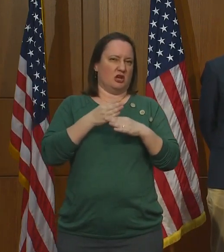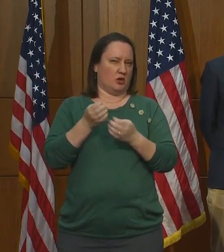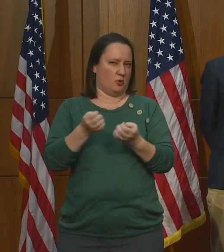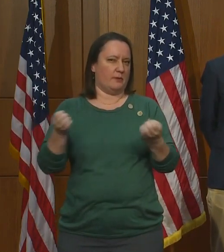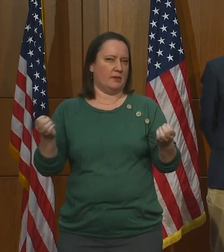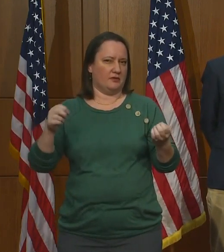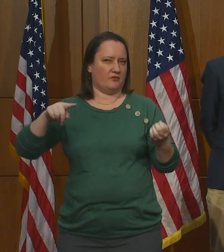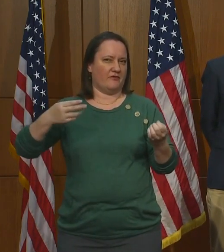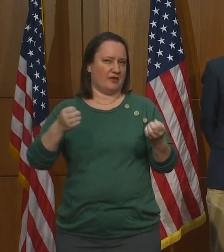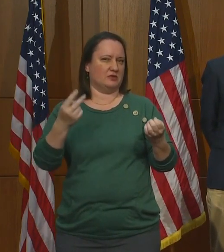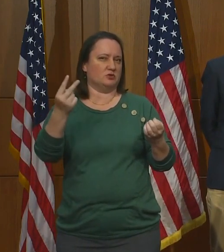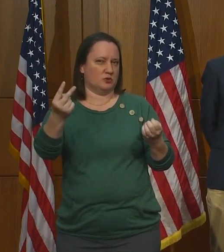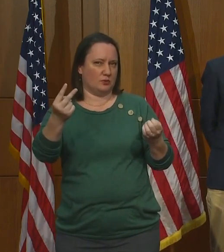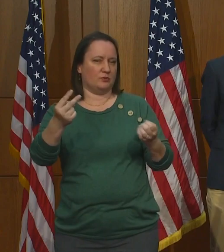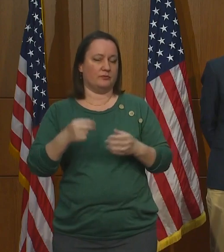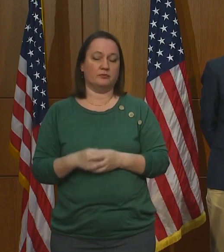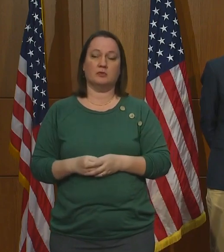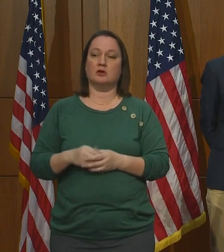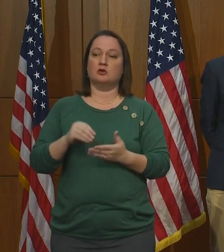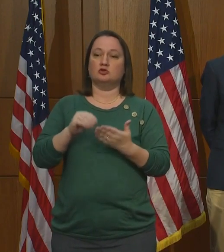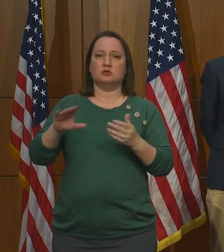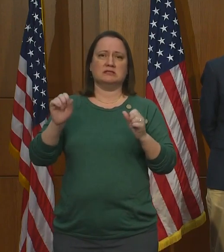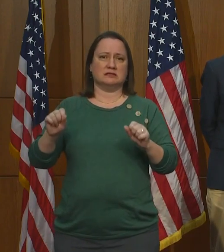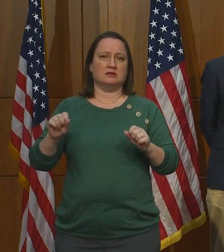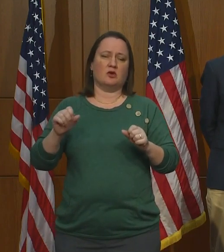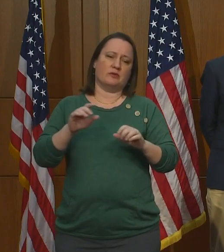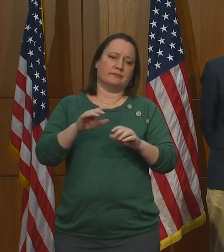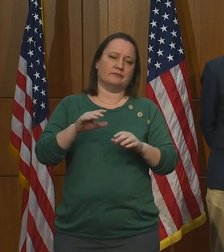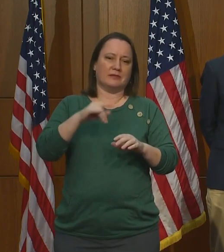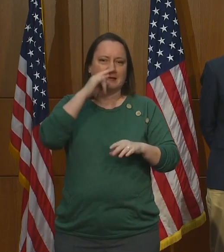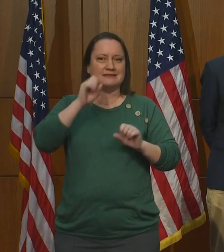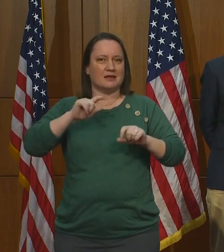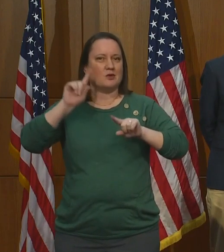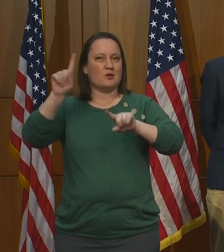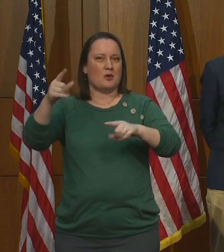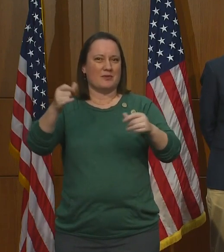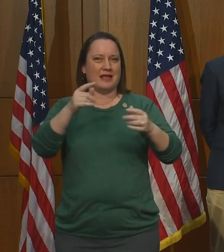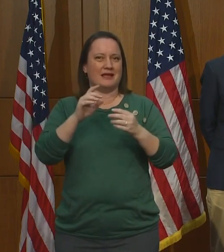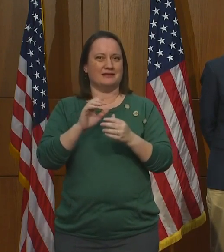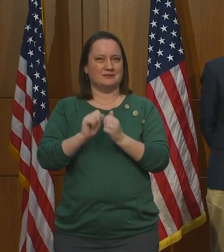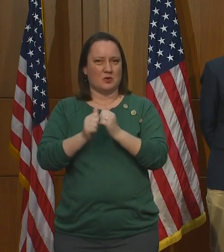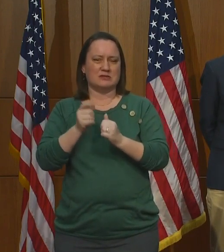FACE TO- BUT WE WILL HAVE OUR KIDS OUT PLAYING SPORTS. AND